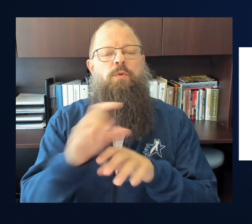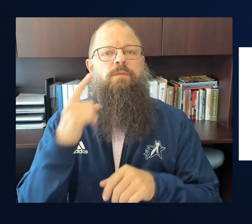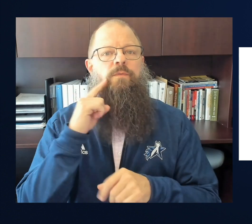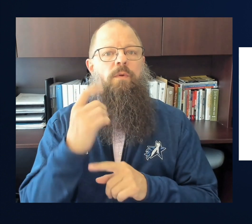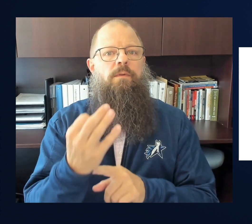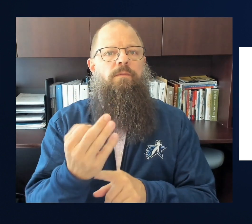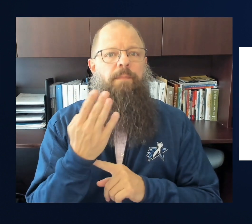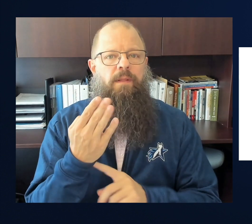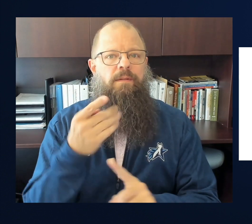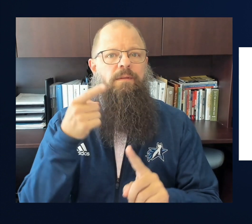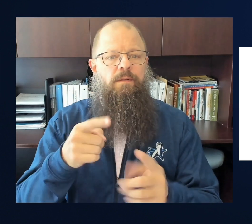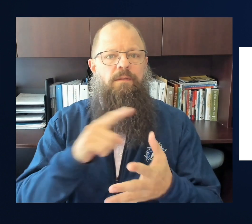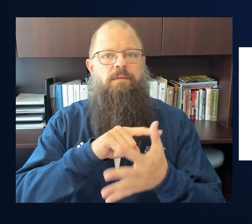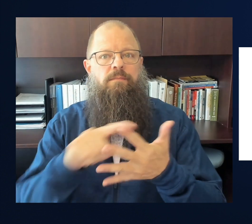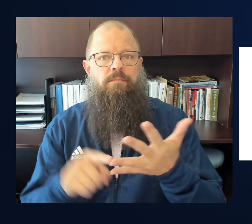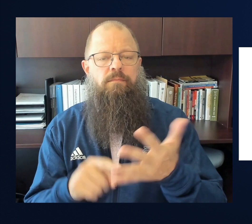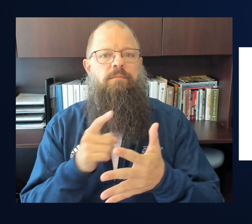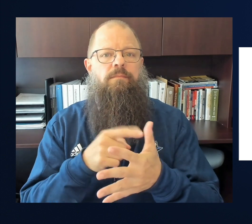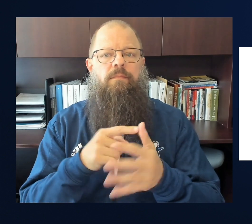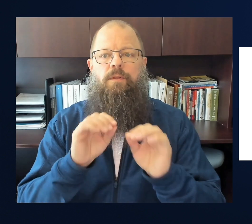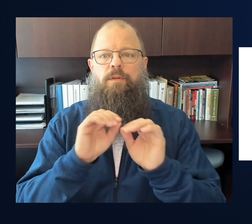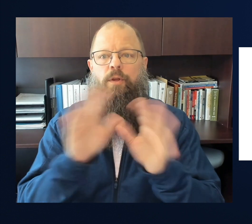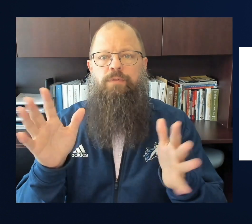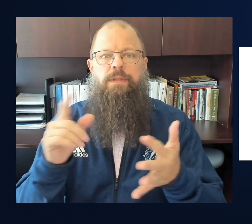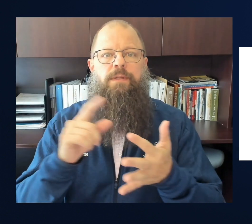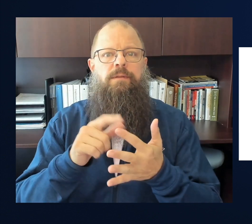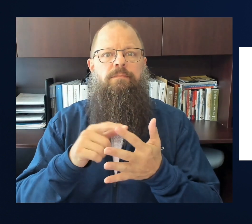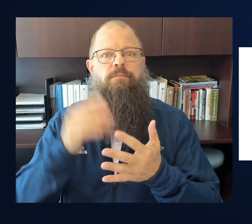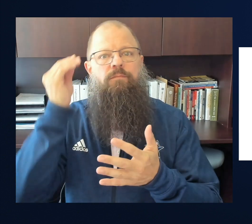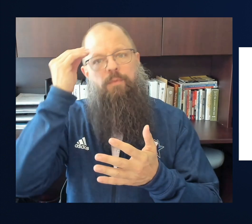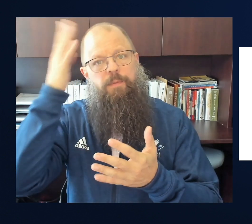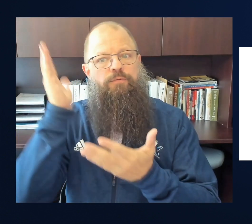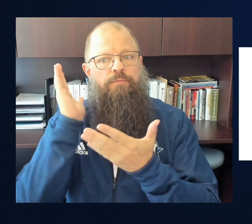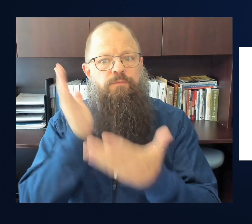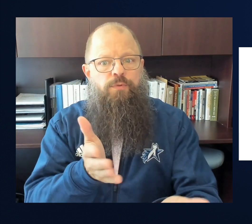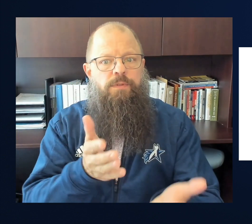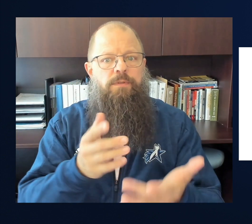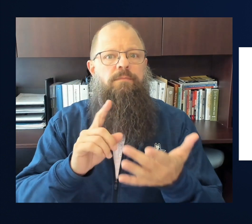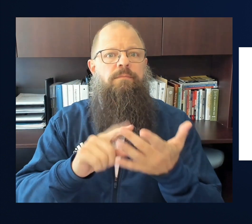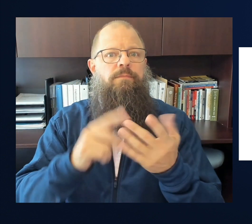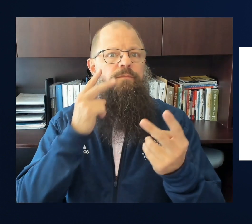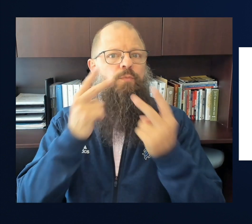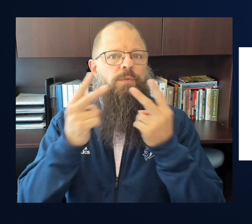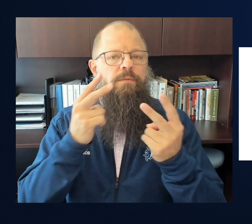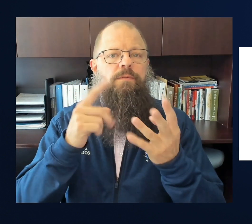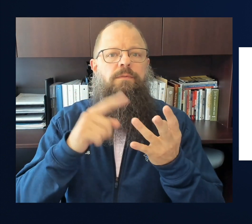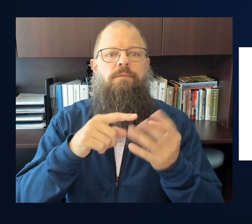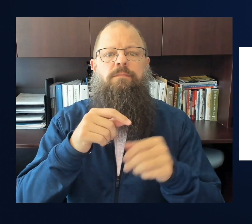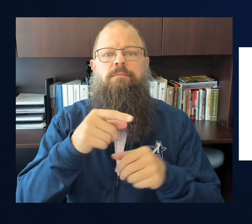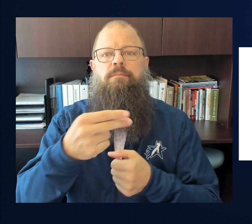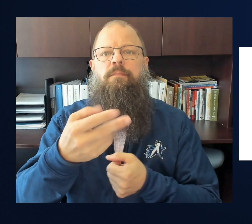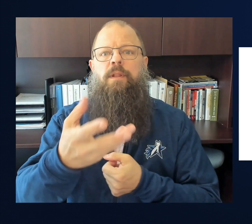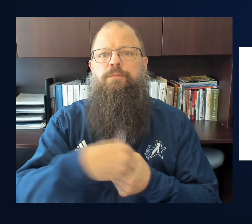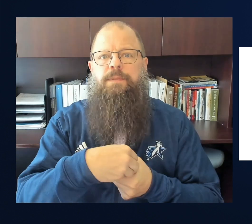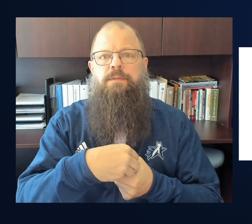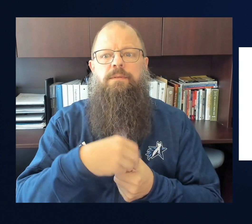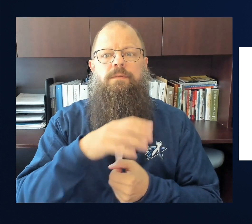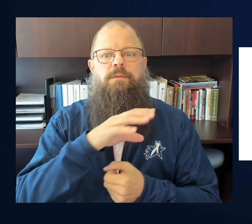request feedback from three co-workers on clarity, delivery, visuals, engagement, and time